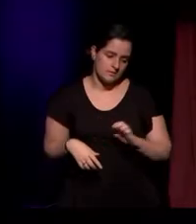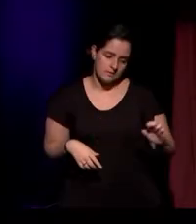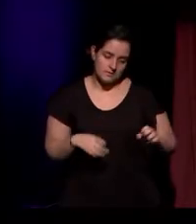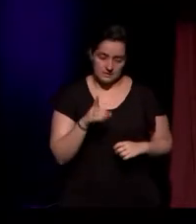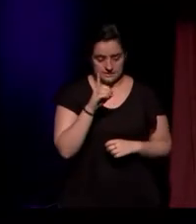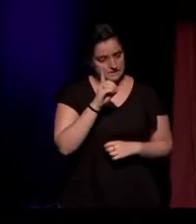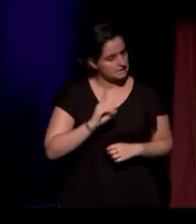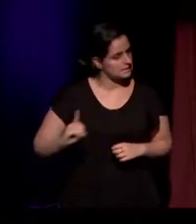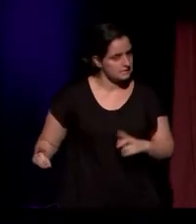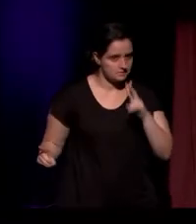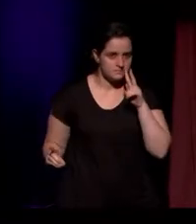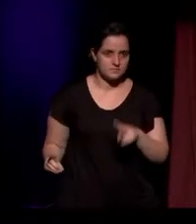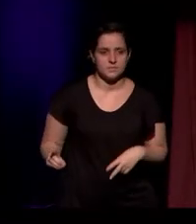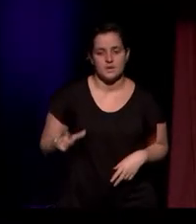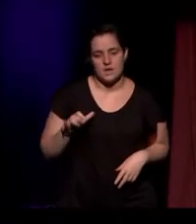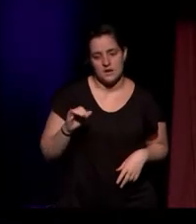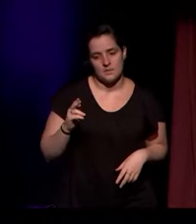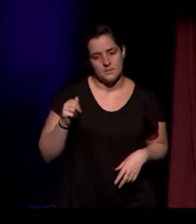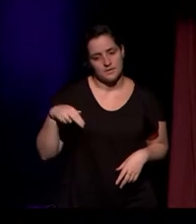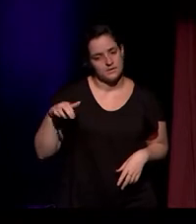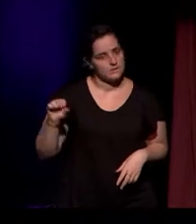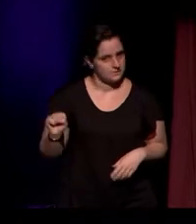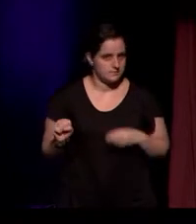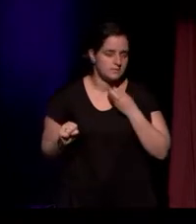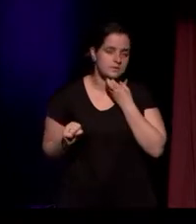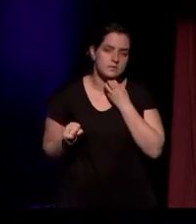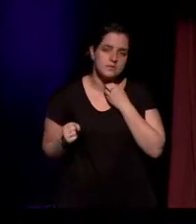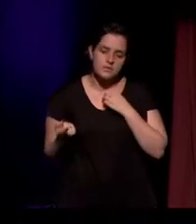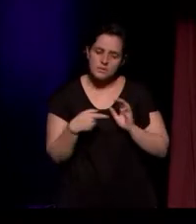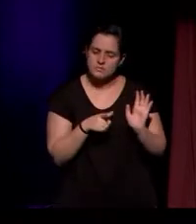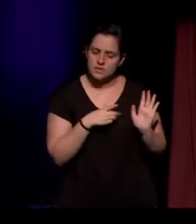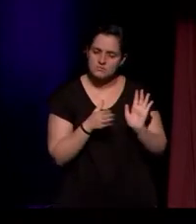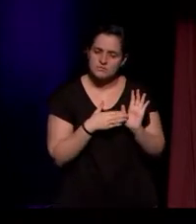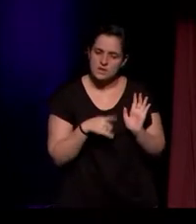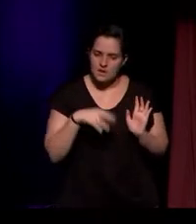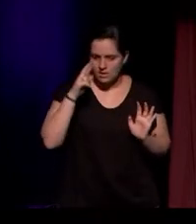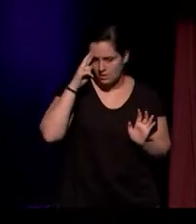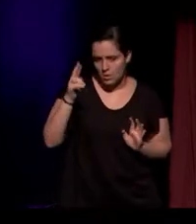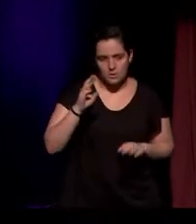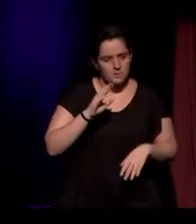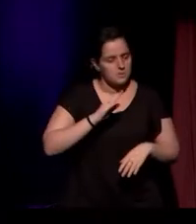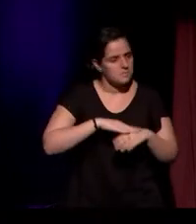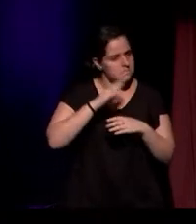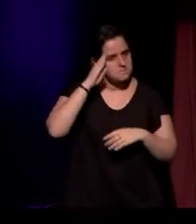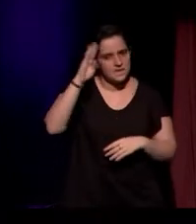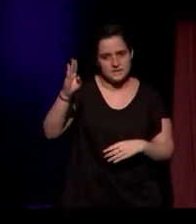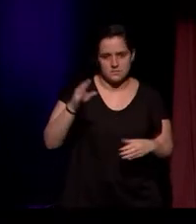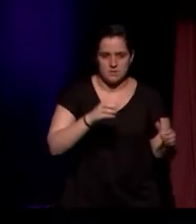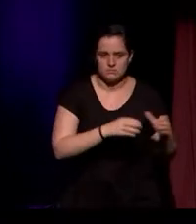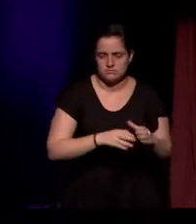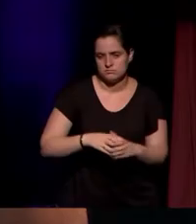and that they have a staff, and they are the owners of the main services. When you find